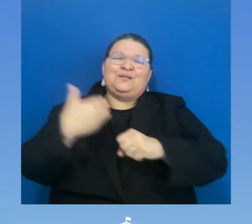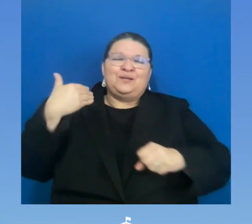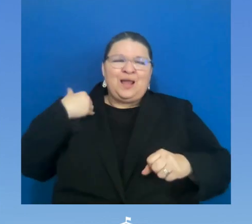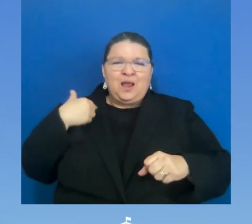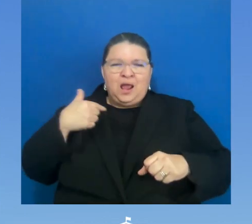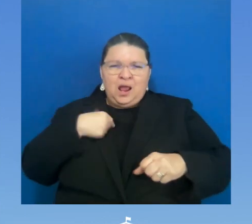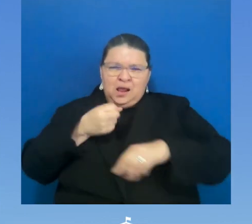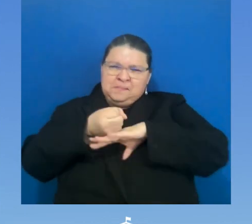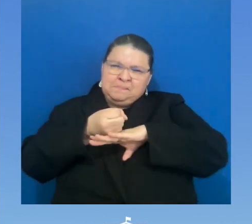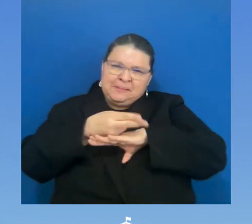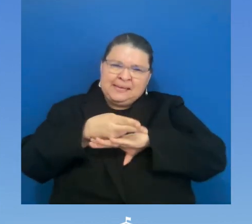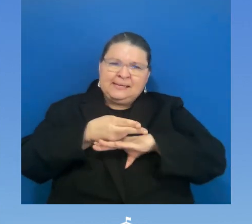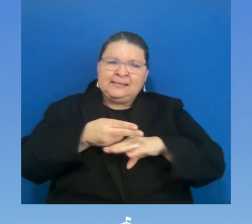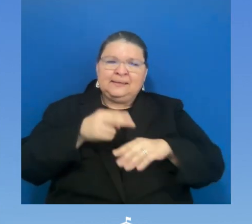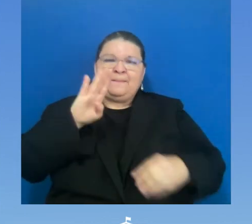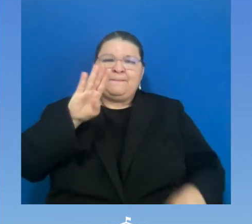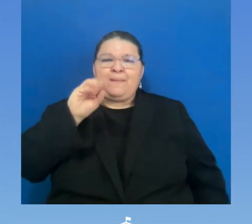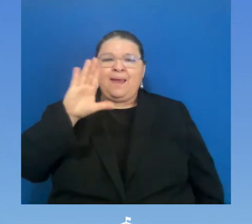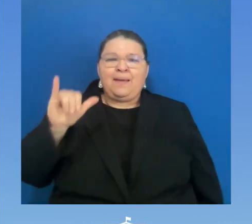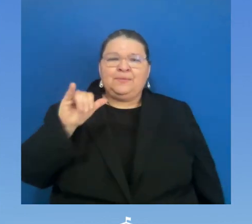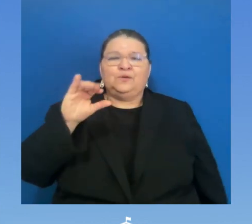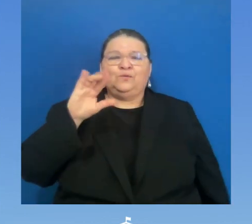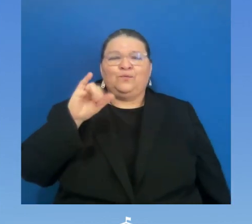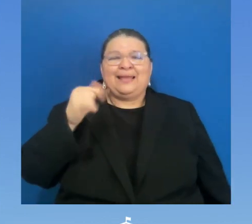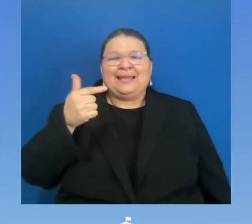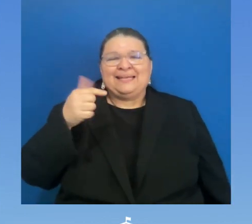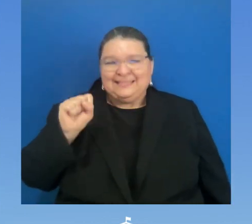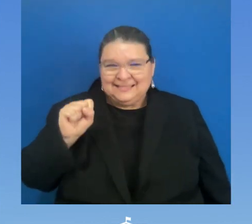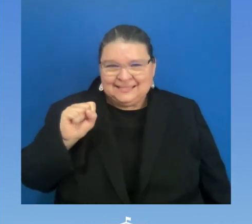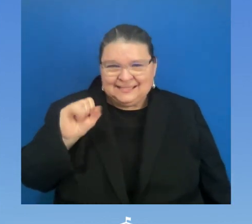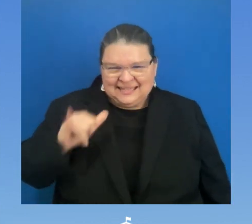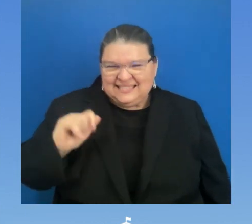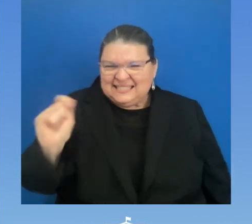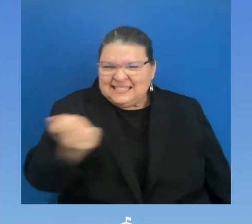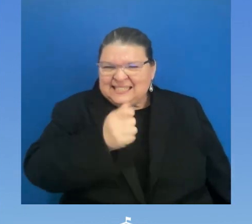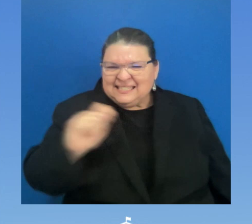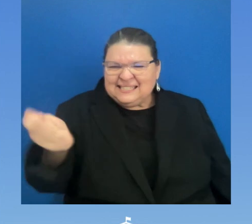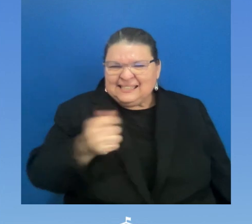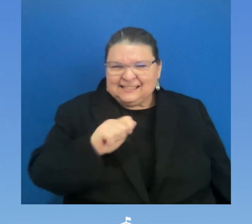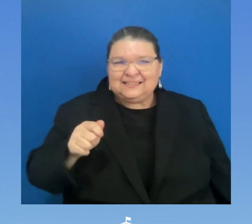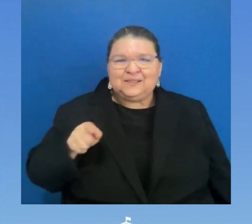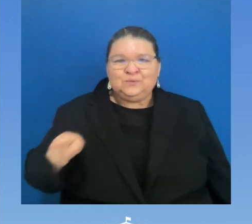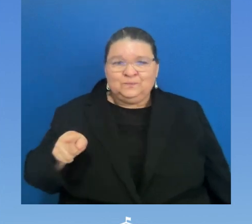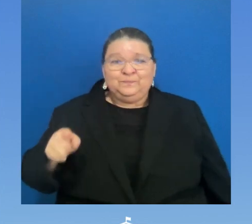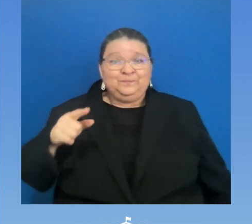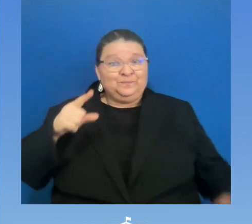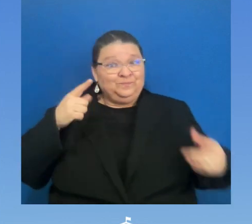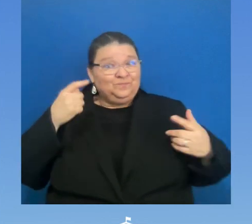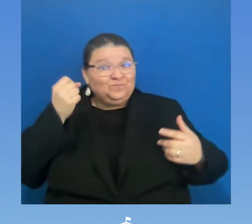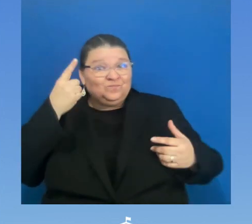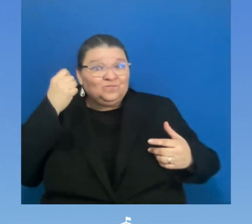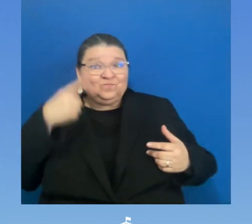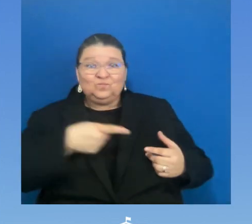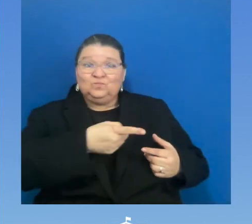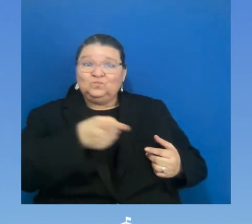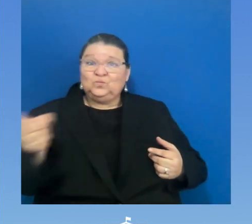Yet women in the U.S. who work full time year round are typically paid only 83 cents for every dollar paid